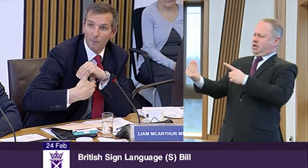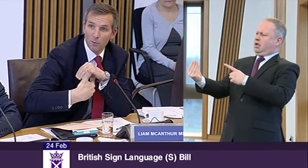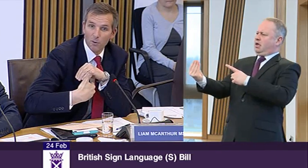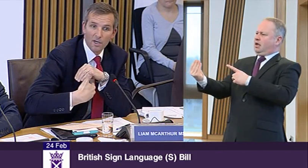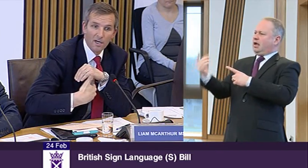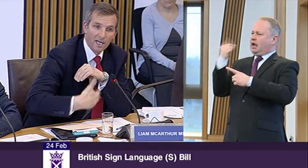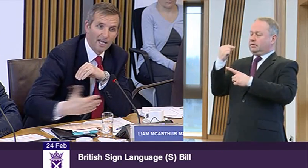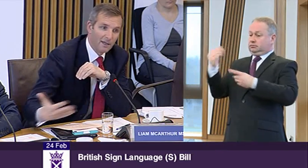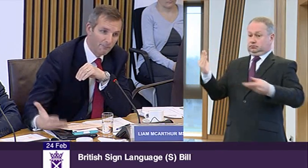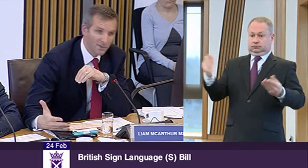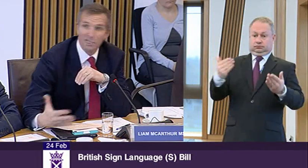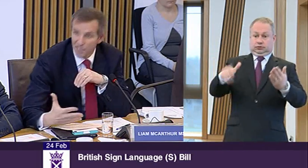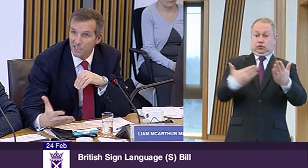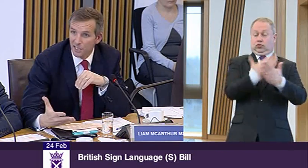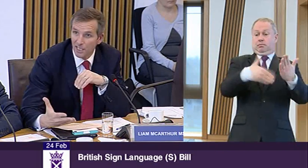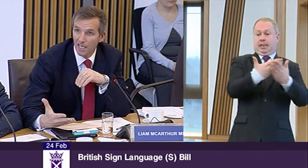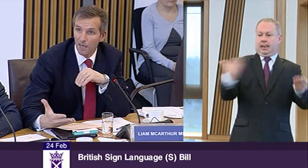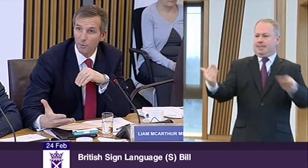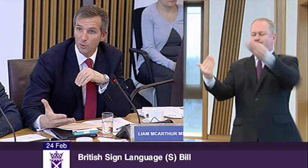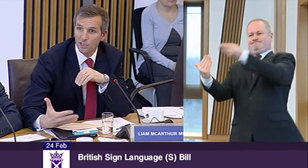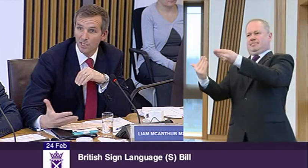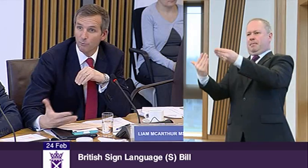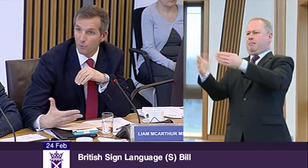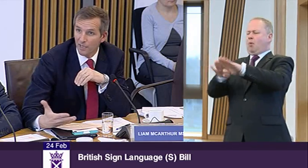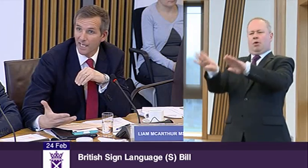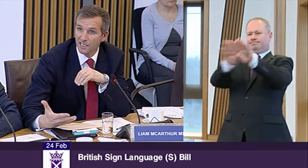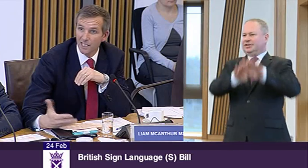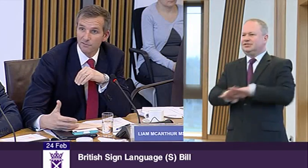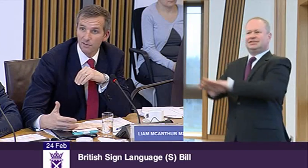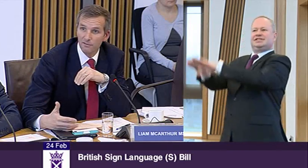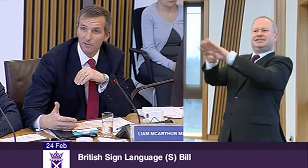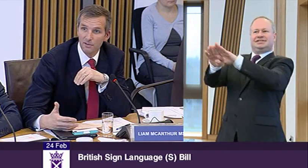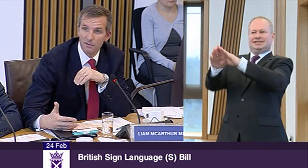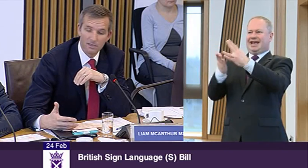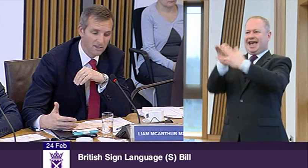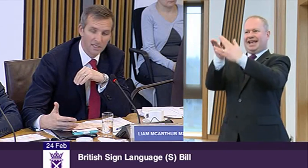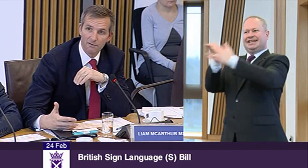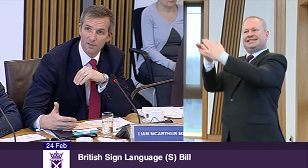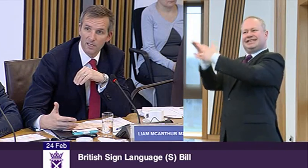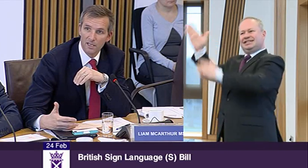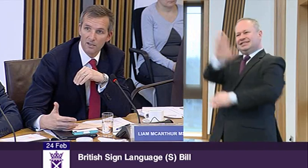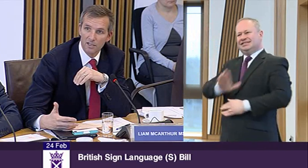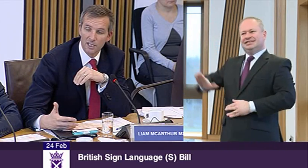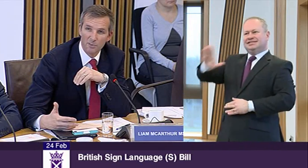start to see a more consistent approach to improving access for the deaf and hard-of-hearing